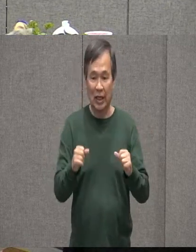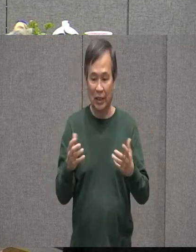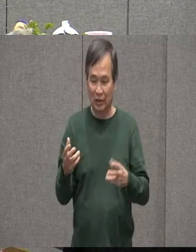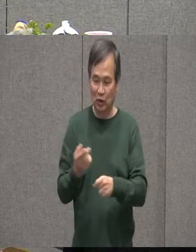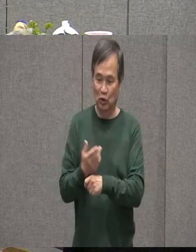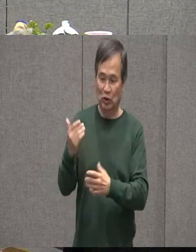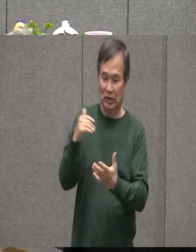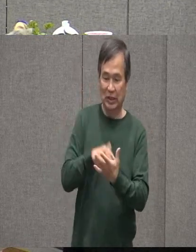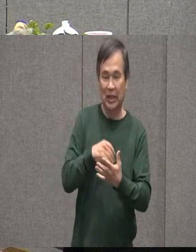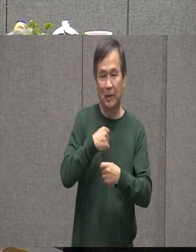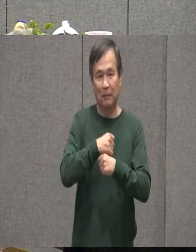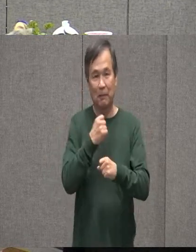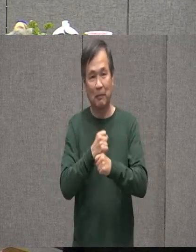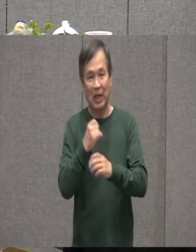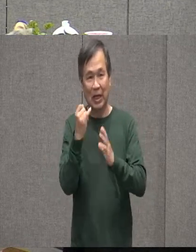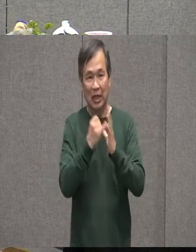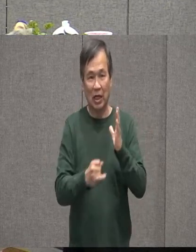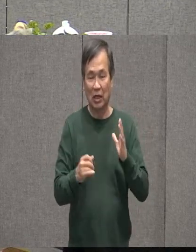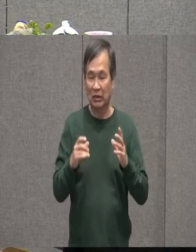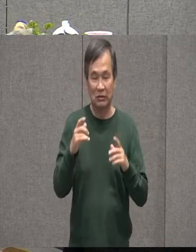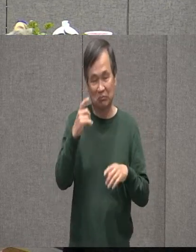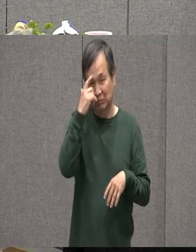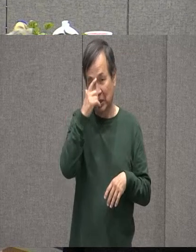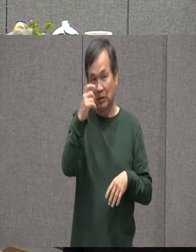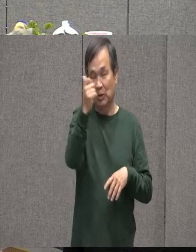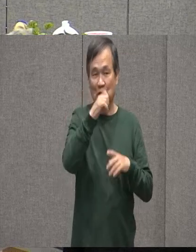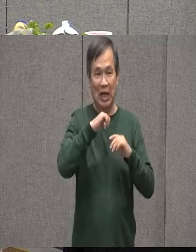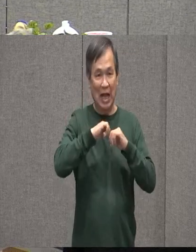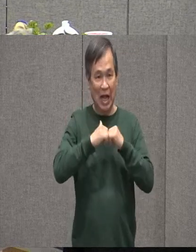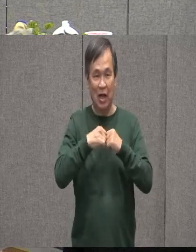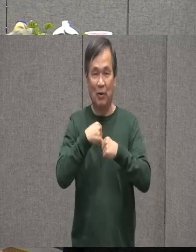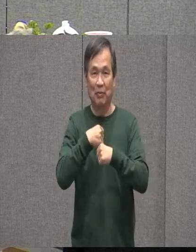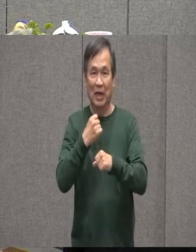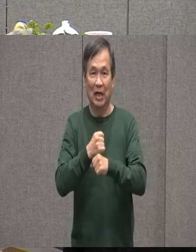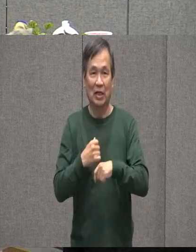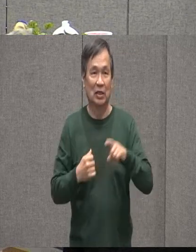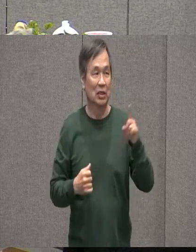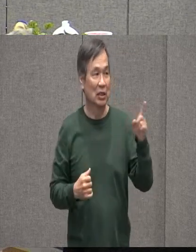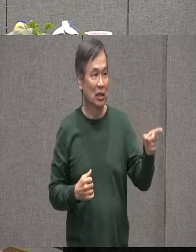and it's all about how you put them together. The other thing I made was a silly little rocket ship